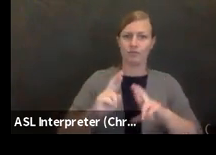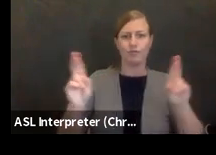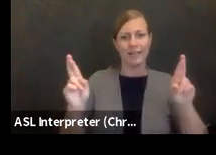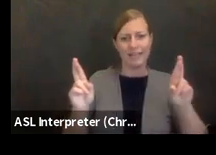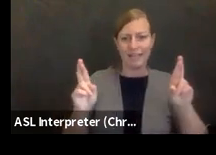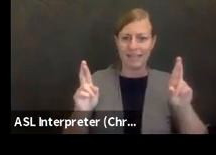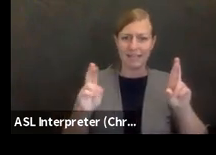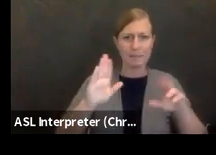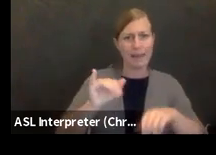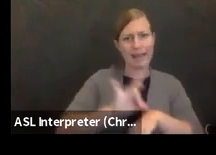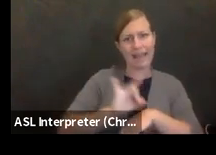Eight. Yeah.